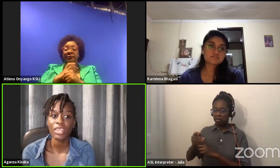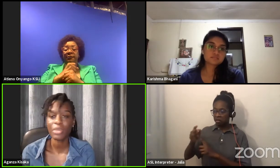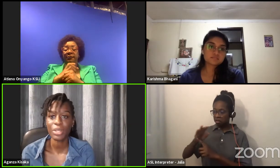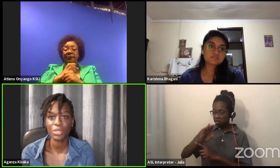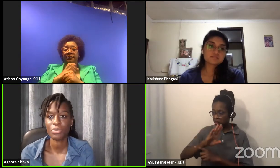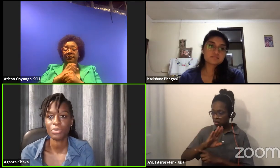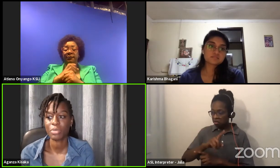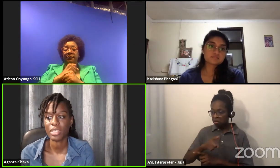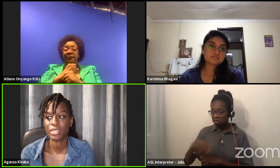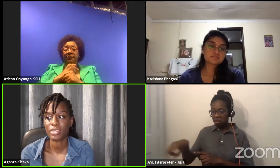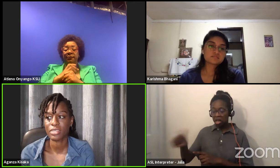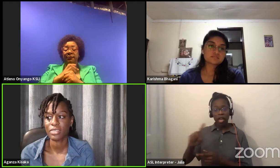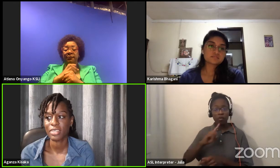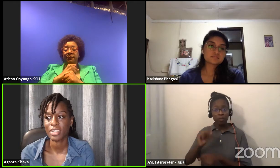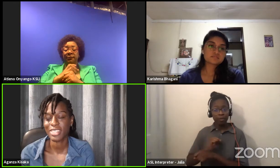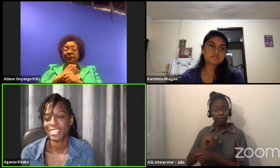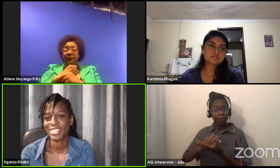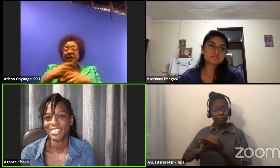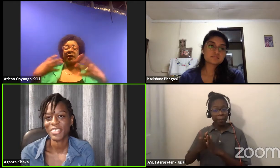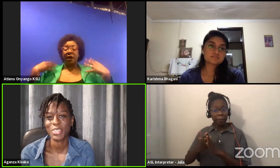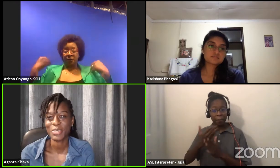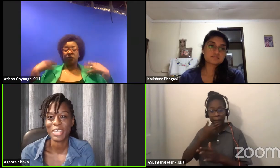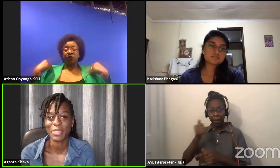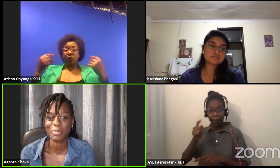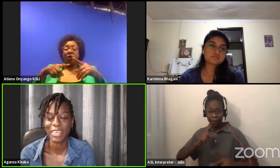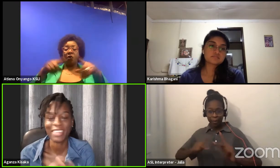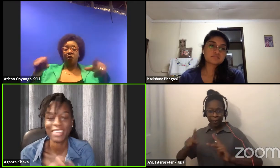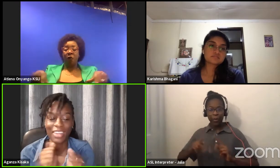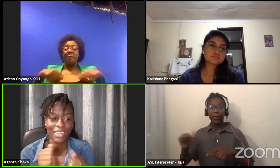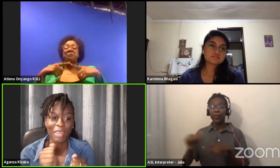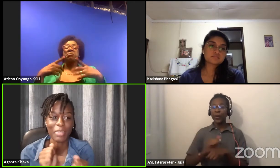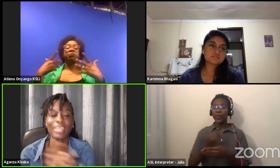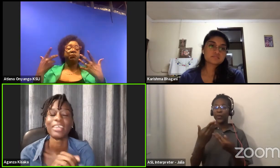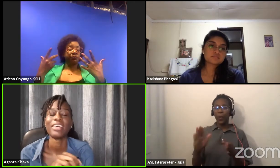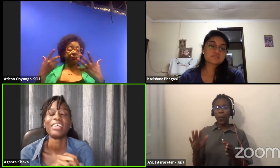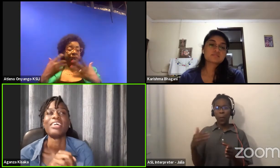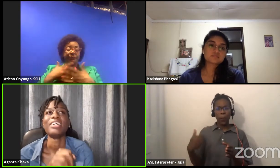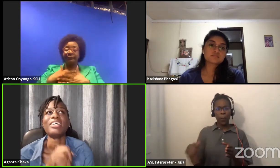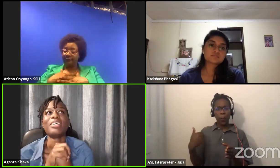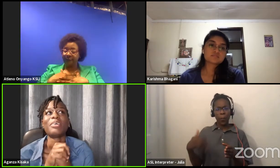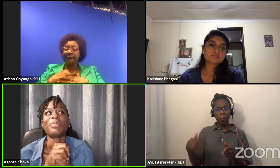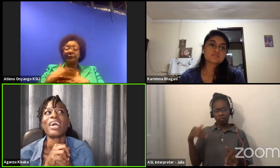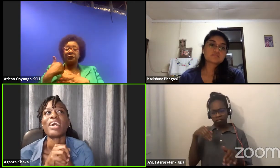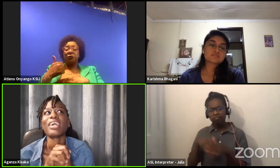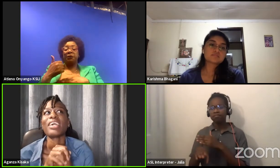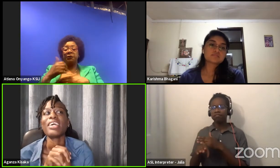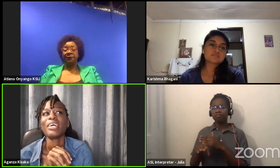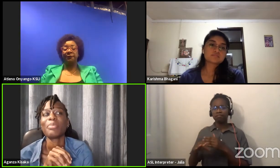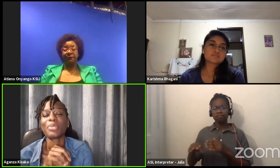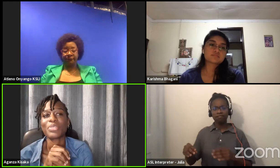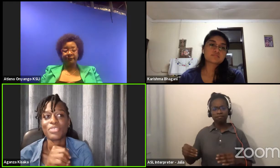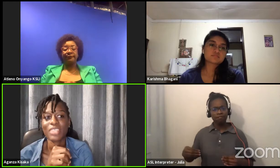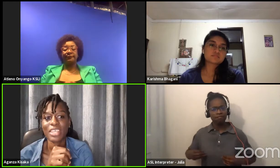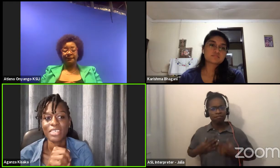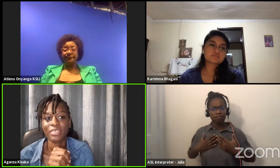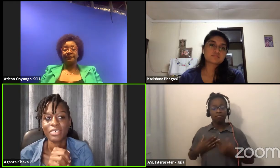The rehearsal room is so intriguing to me and yummy. Why producing?